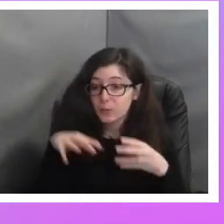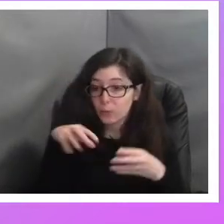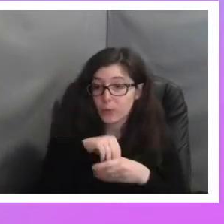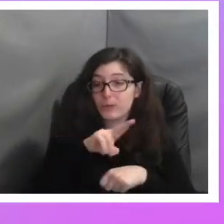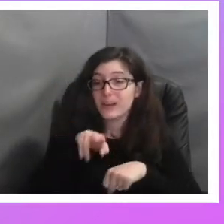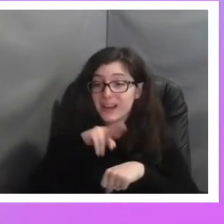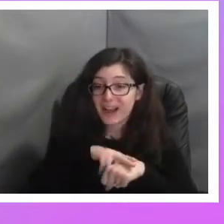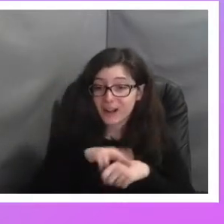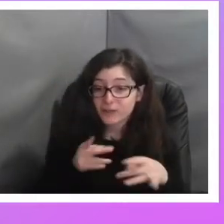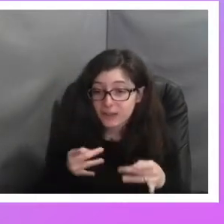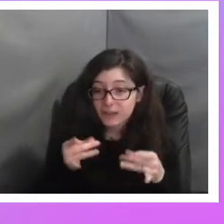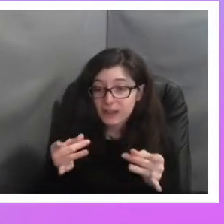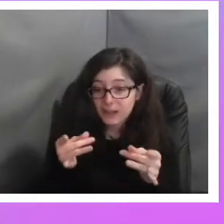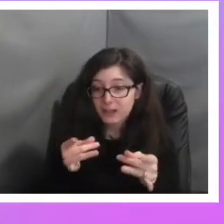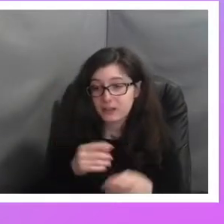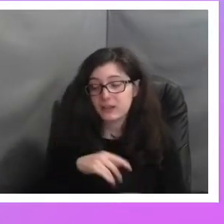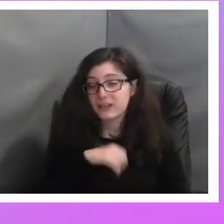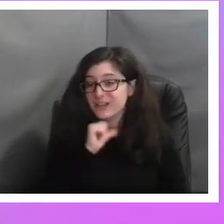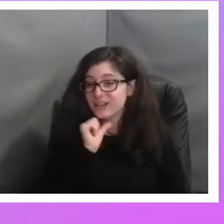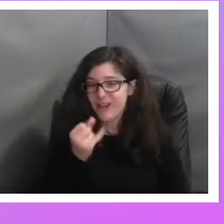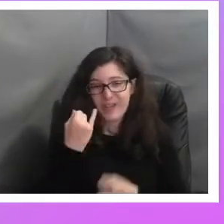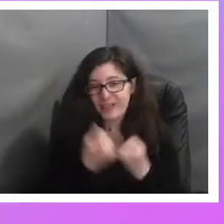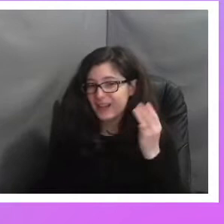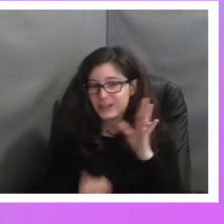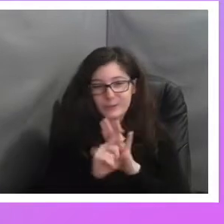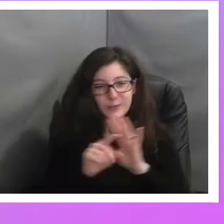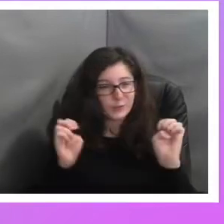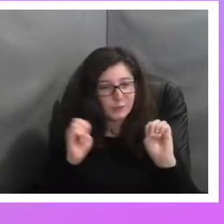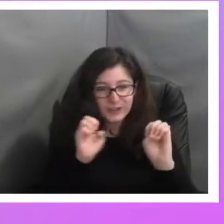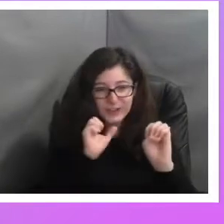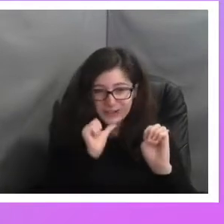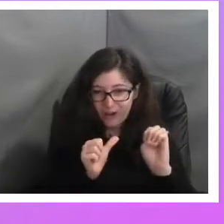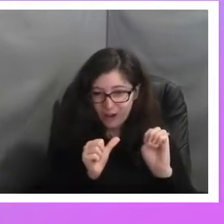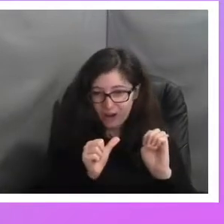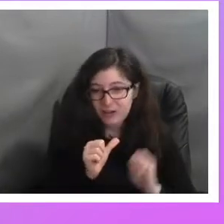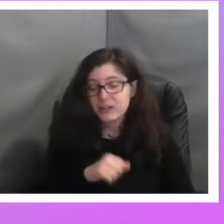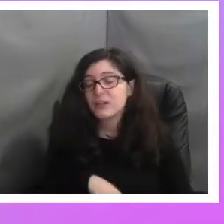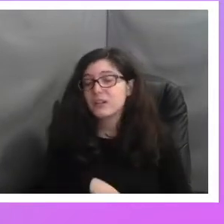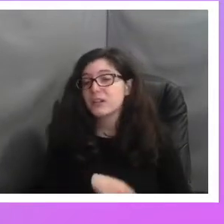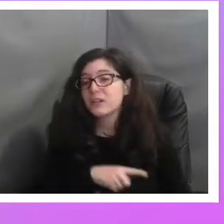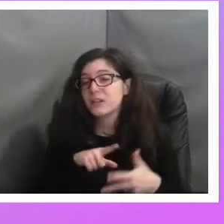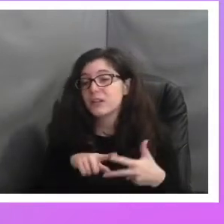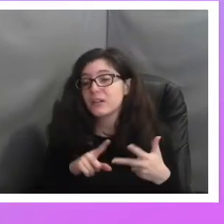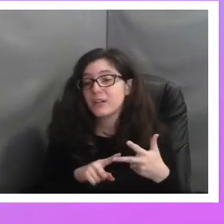so that it's not a last-minute emergency, and so that it's not the impetus